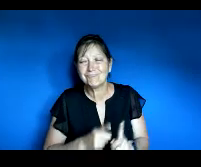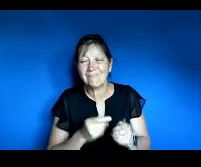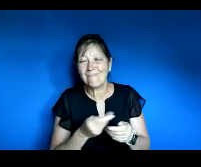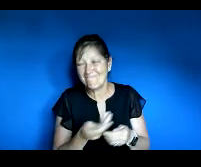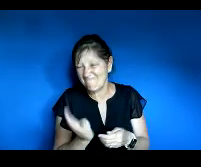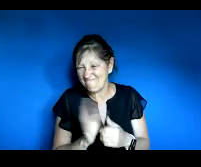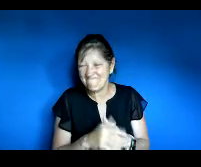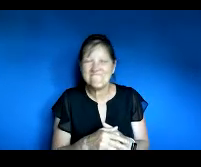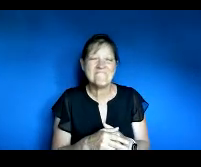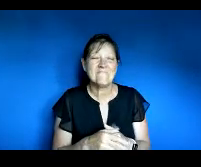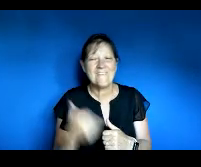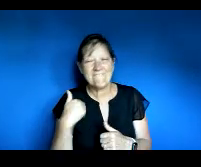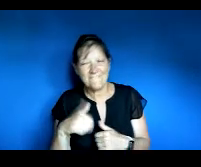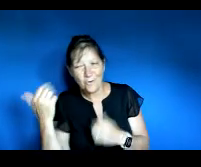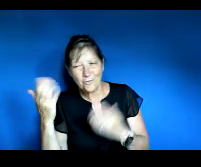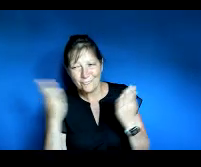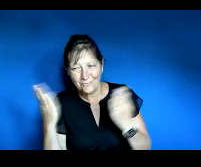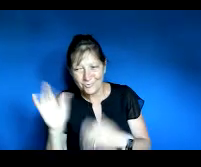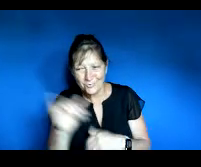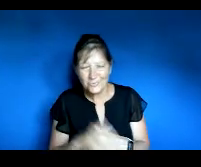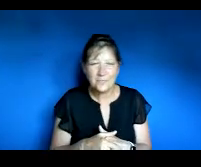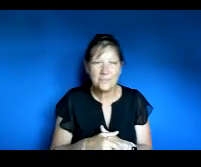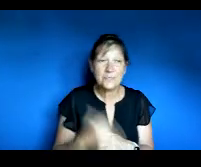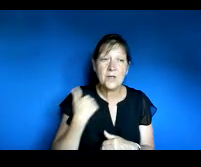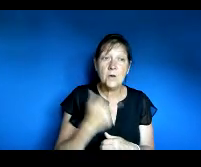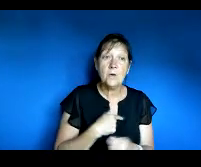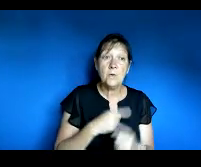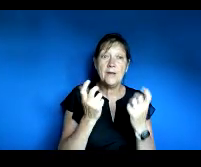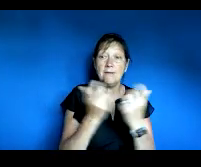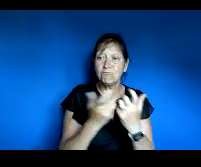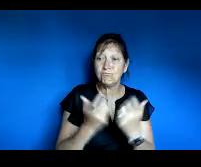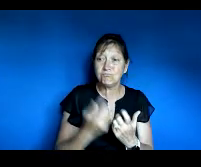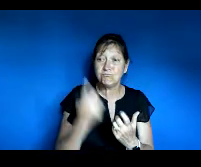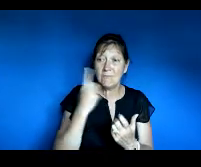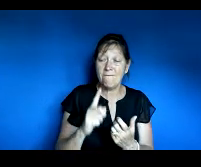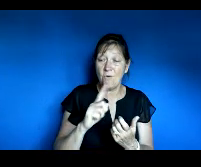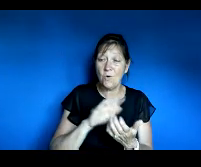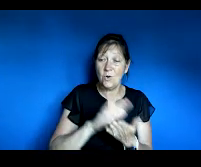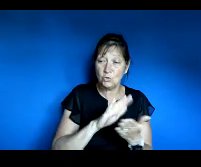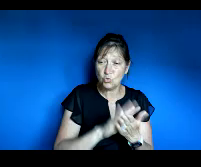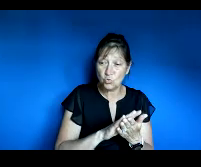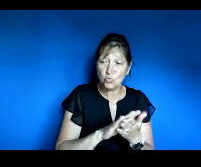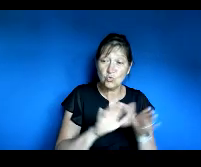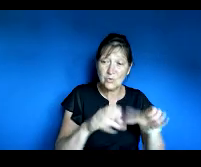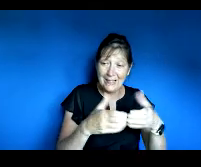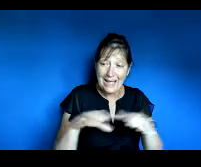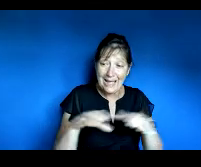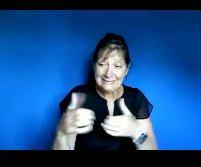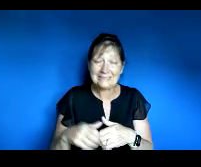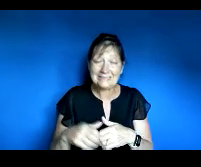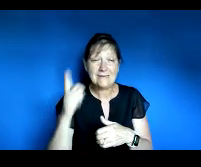So we provide accommodations in classroom settings, exam settings, and for housing accommodations.